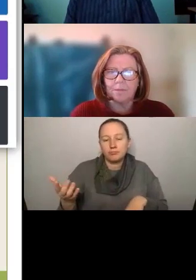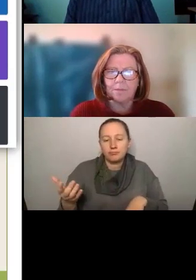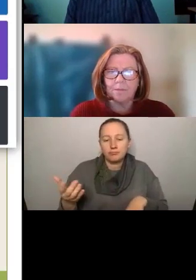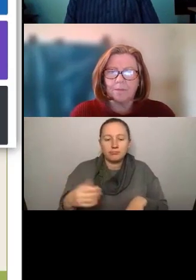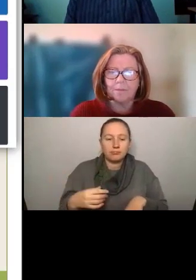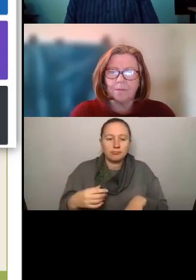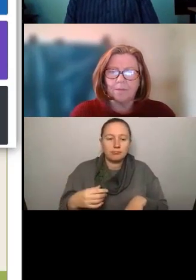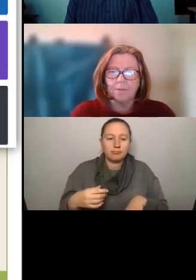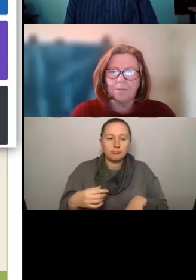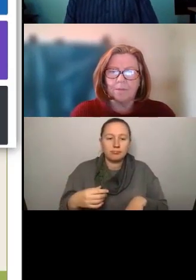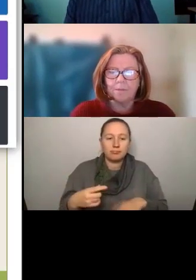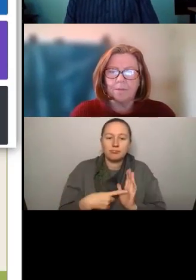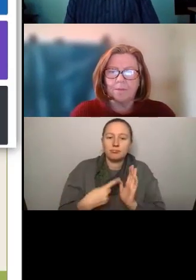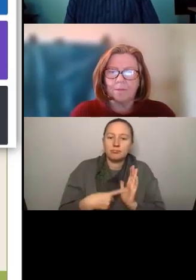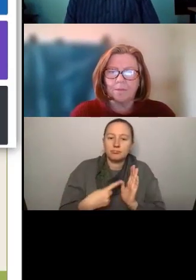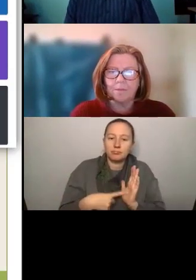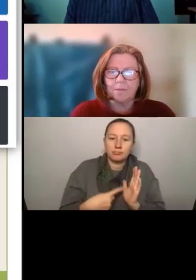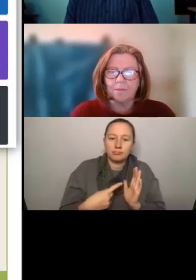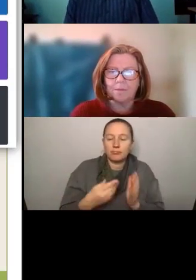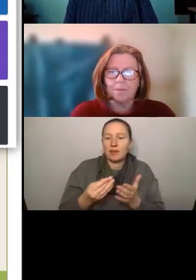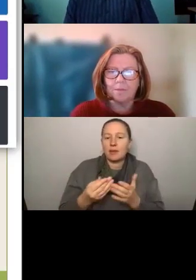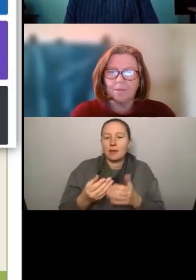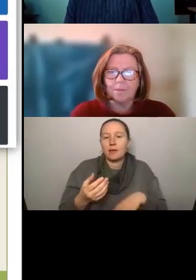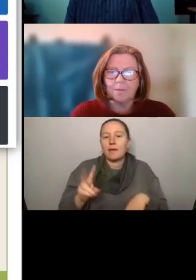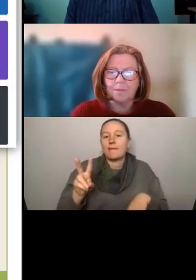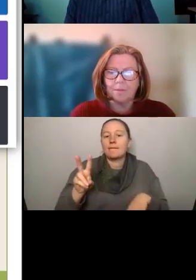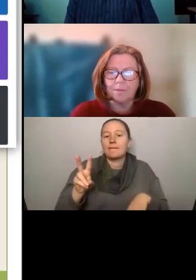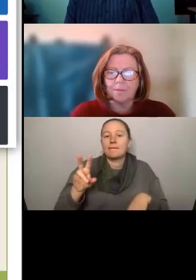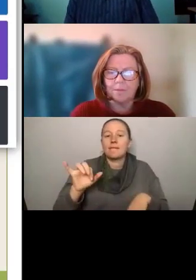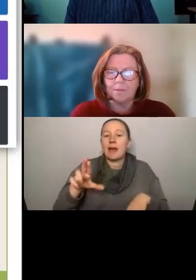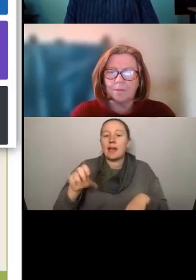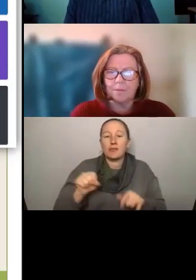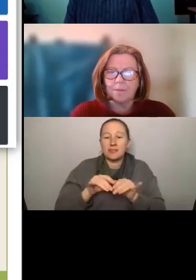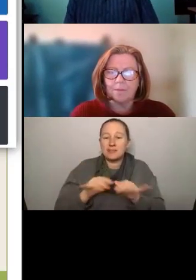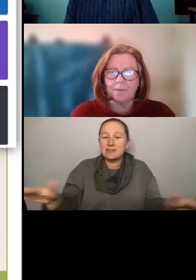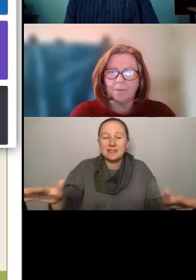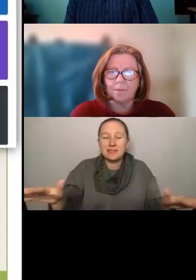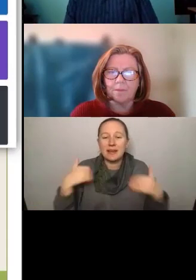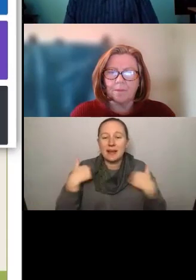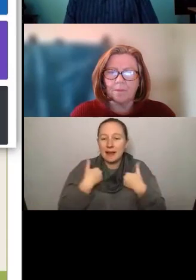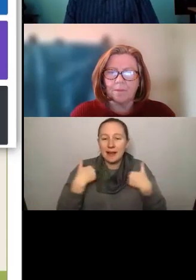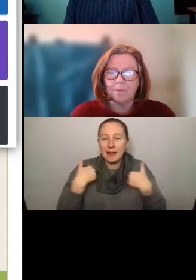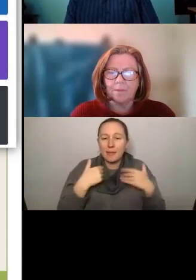where a virus has gotten into an animal population and wiped out their study animals